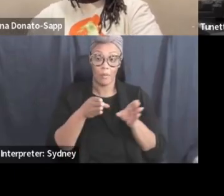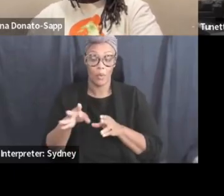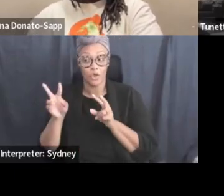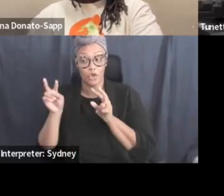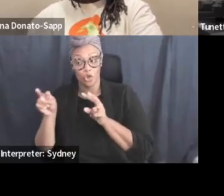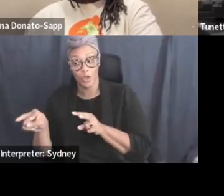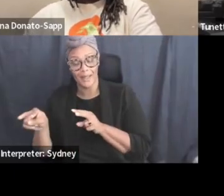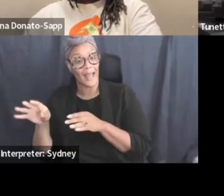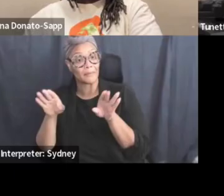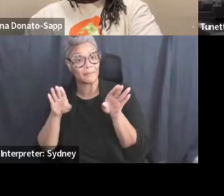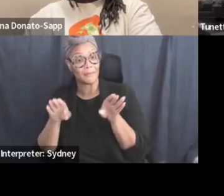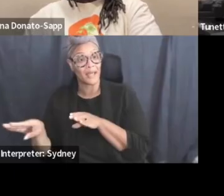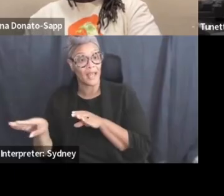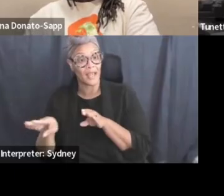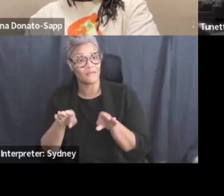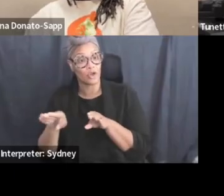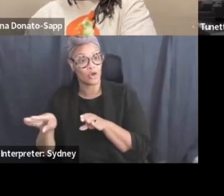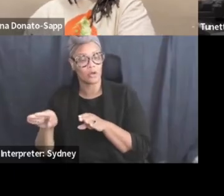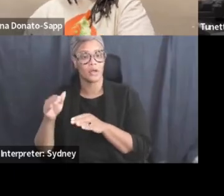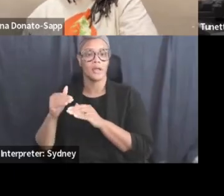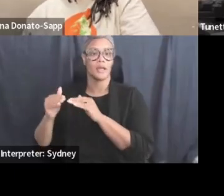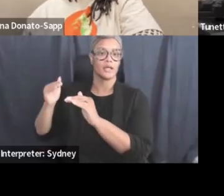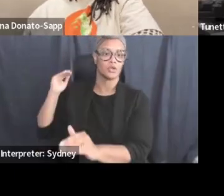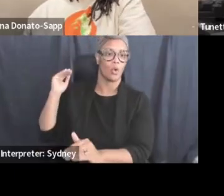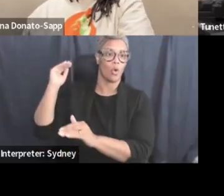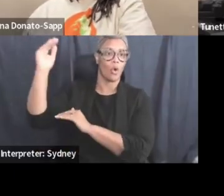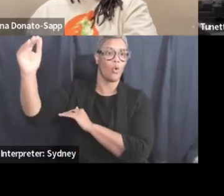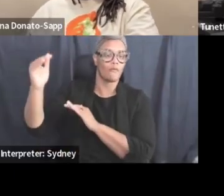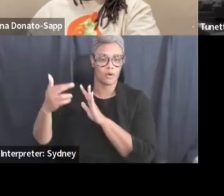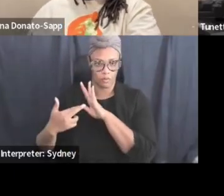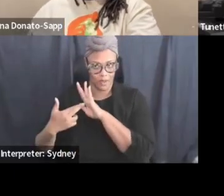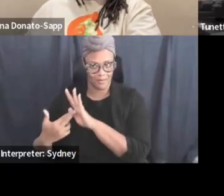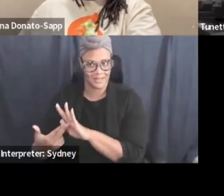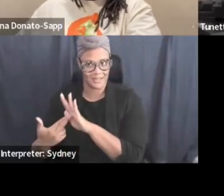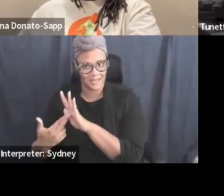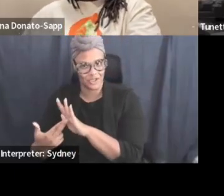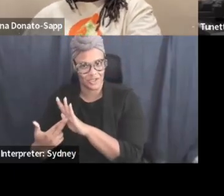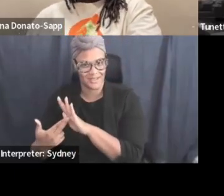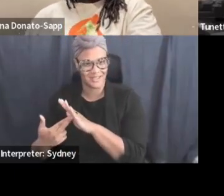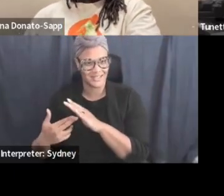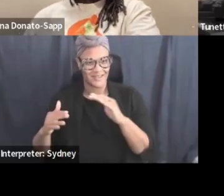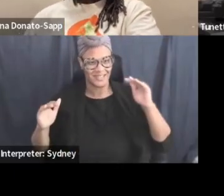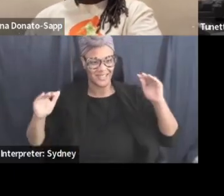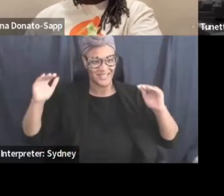So there's this there is this uh tug-of-war that's going on. So that's one thing. The second thing is